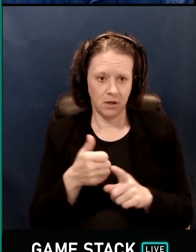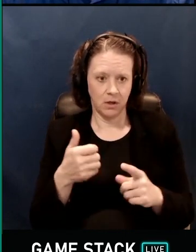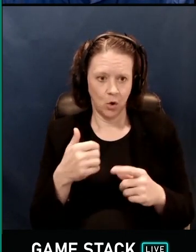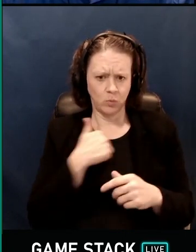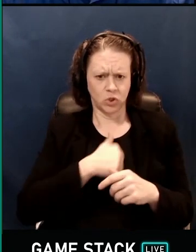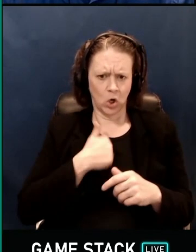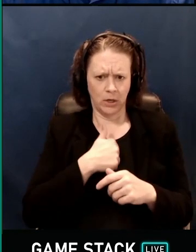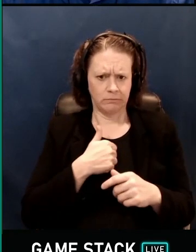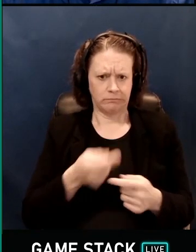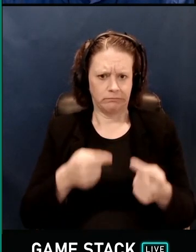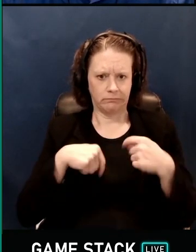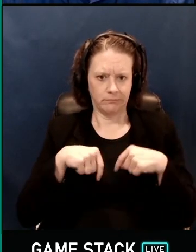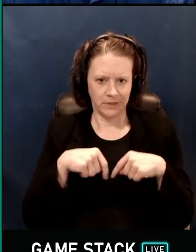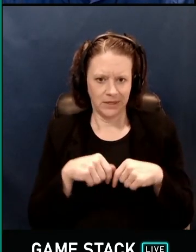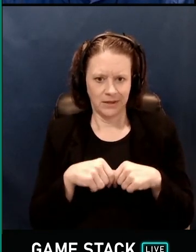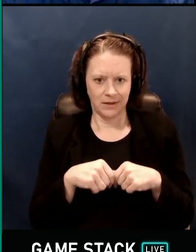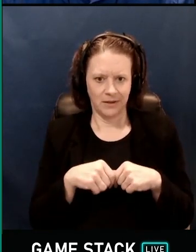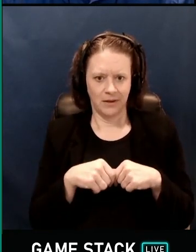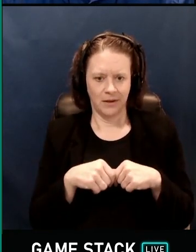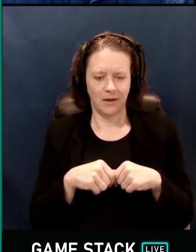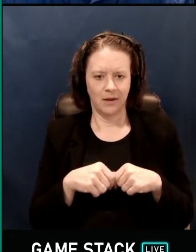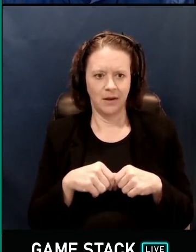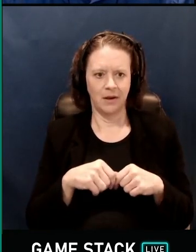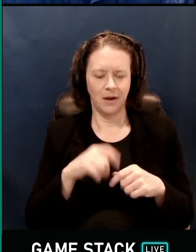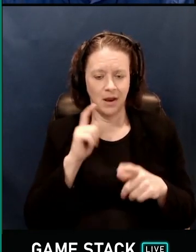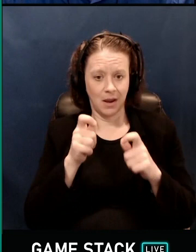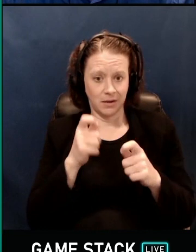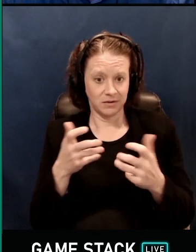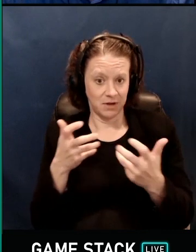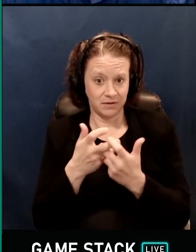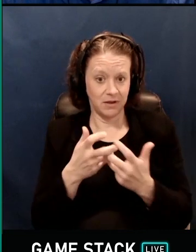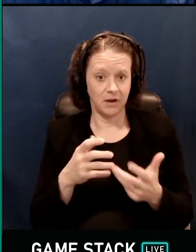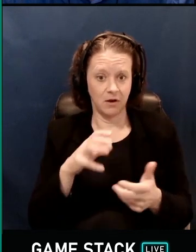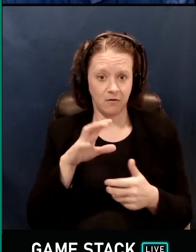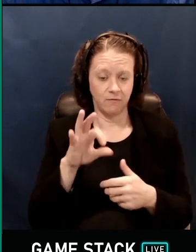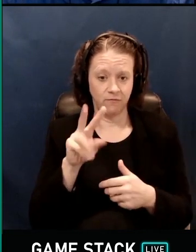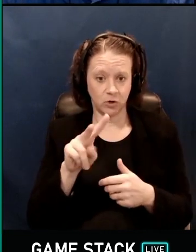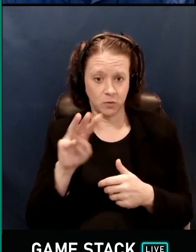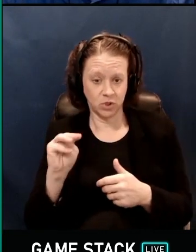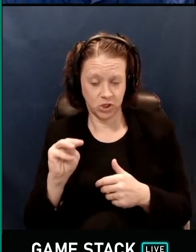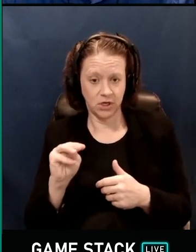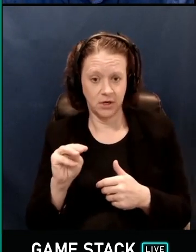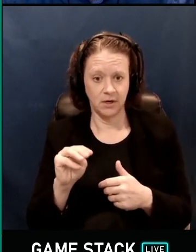Customizing virtual machine image is a very important practice because